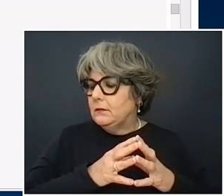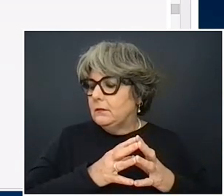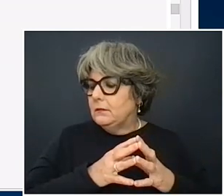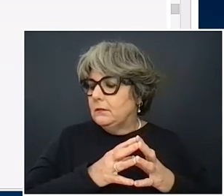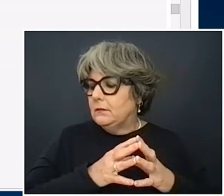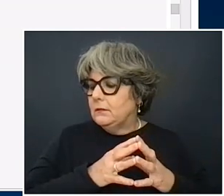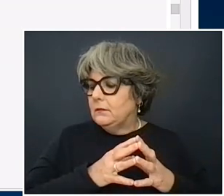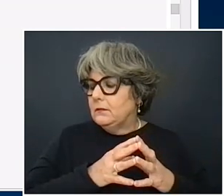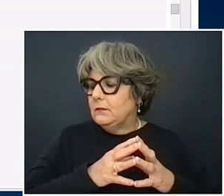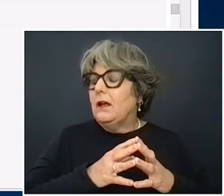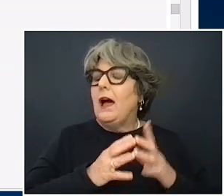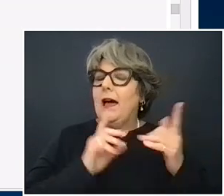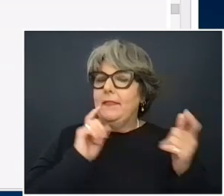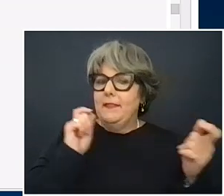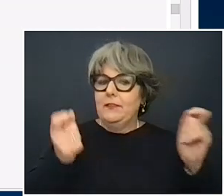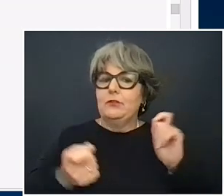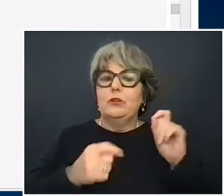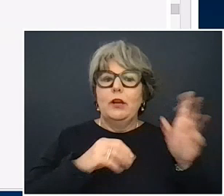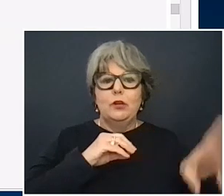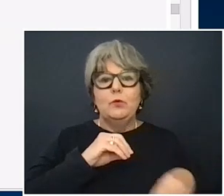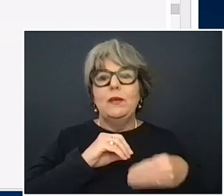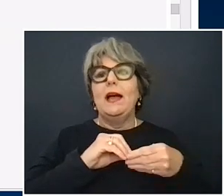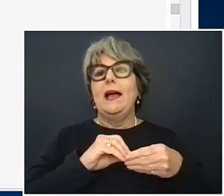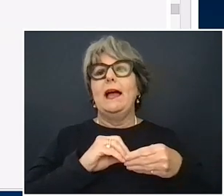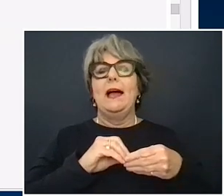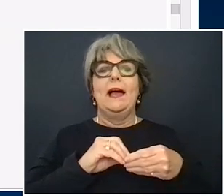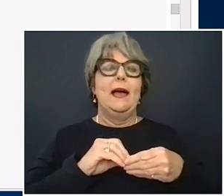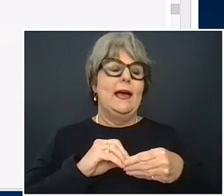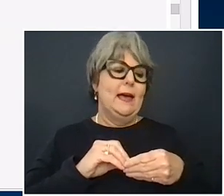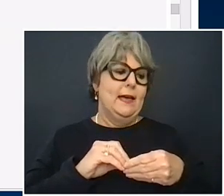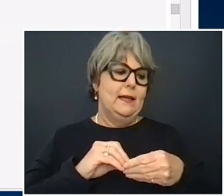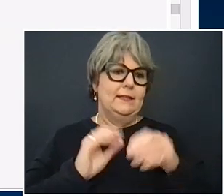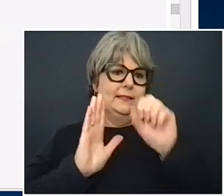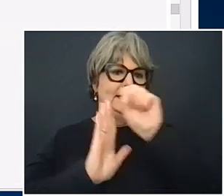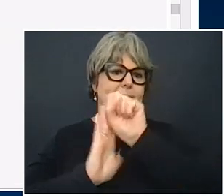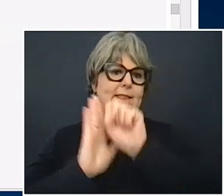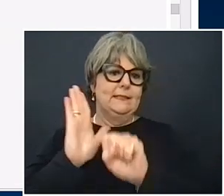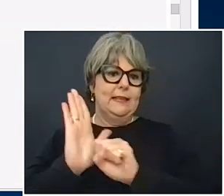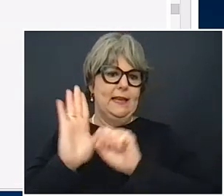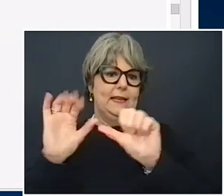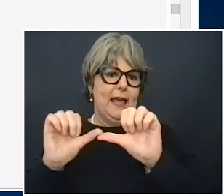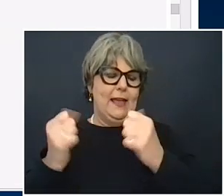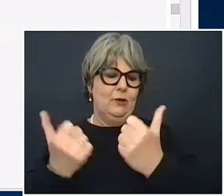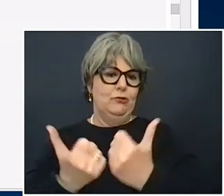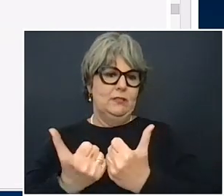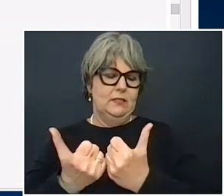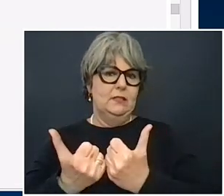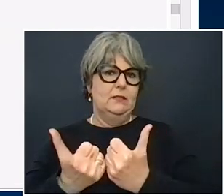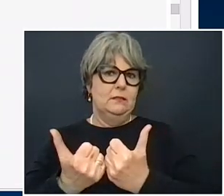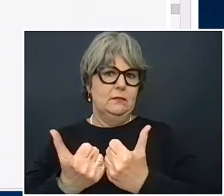is we added state agency to the equation